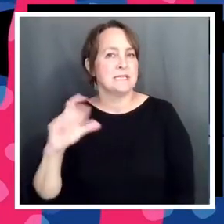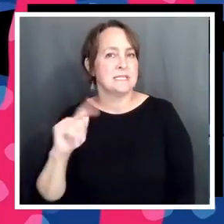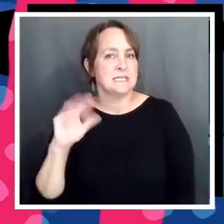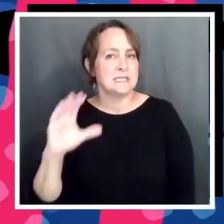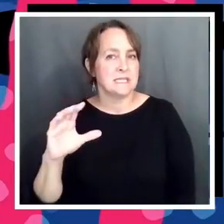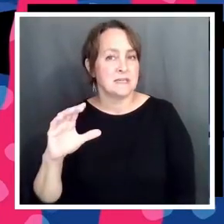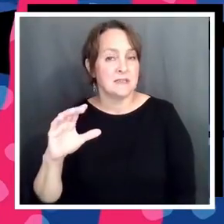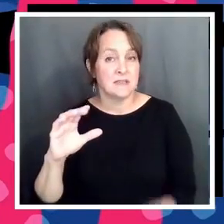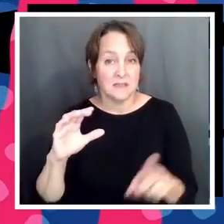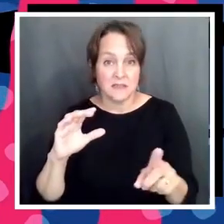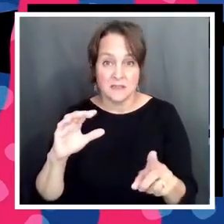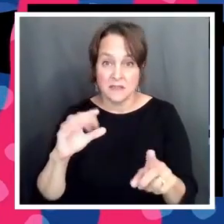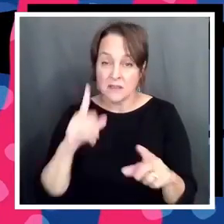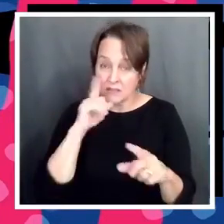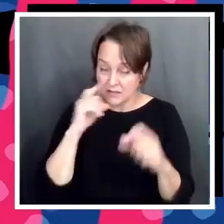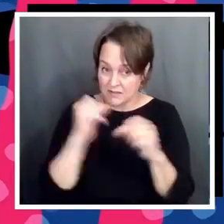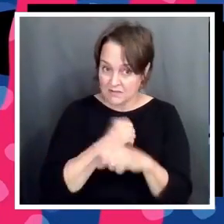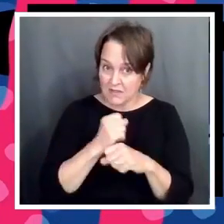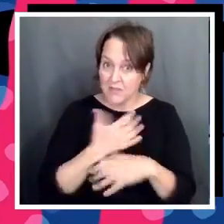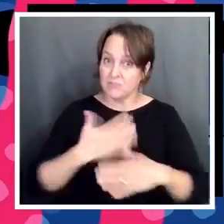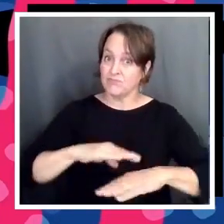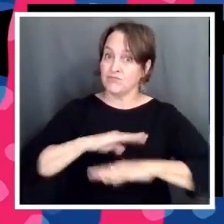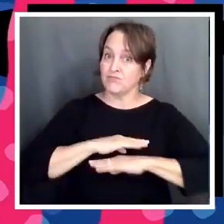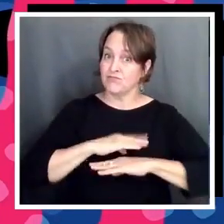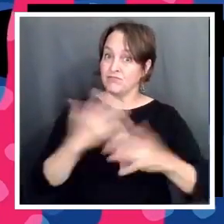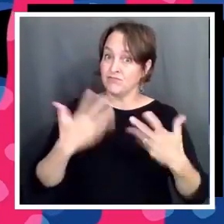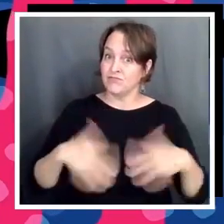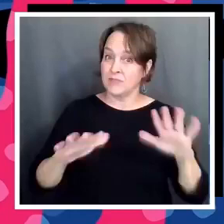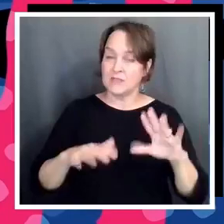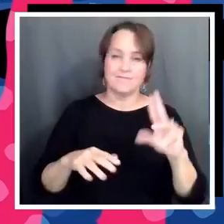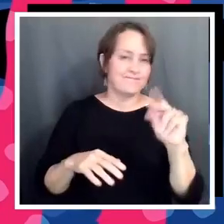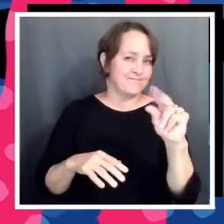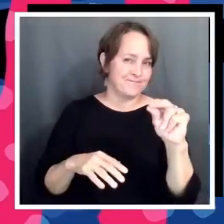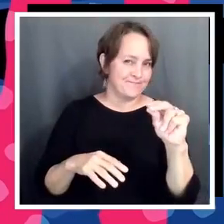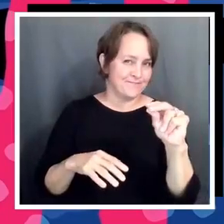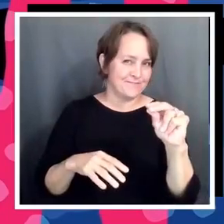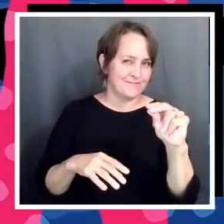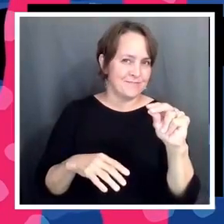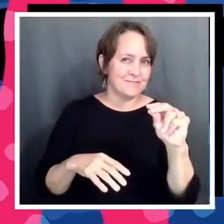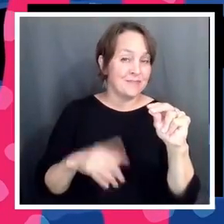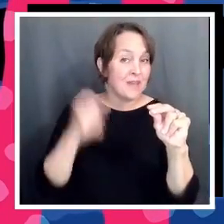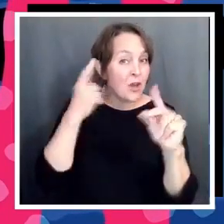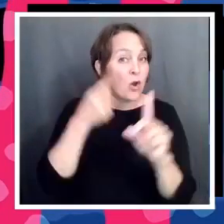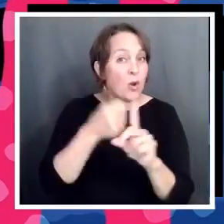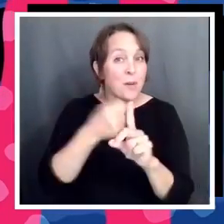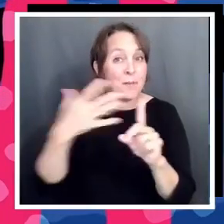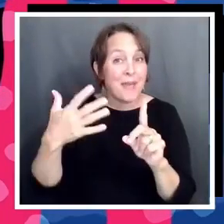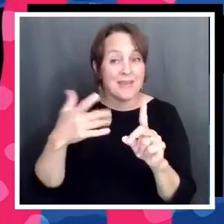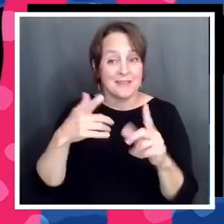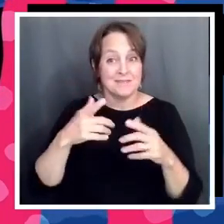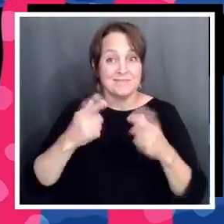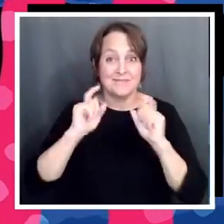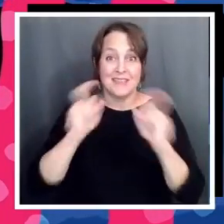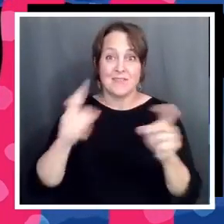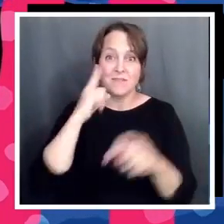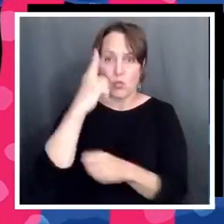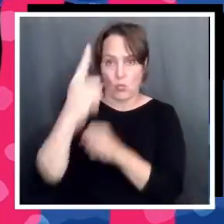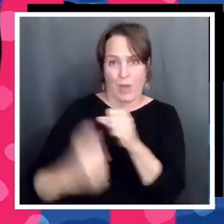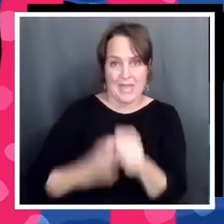USING THAT TOOL TO GET THE CREDIT.